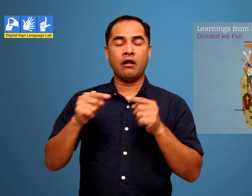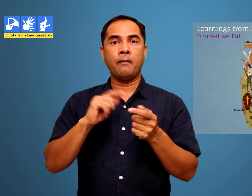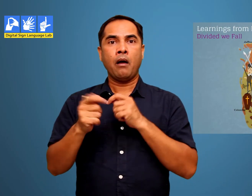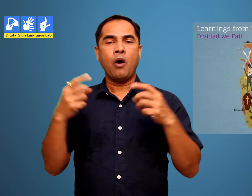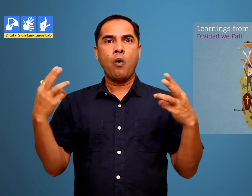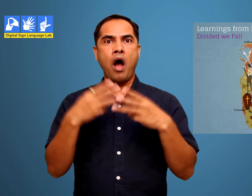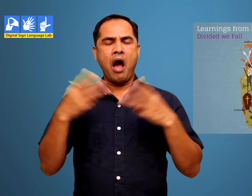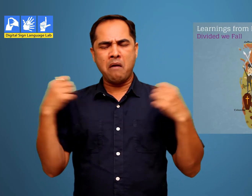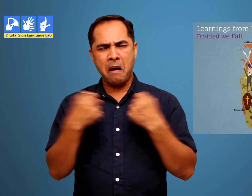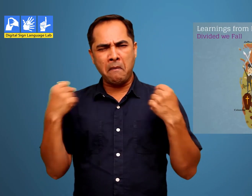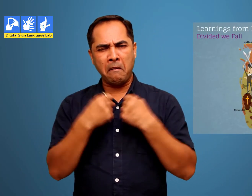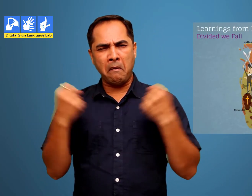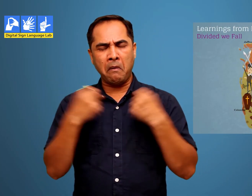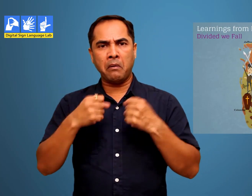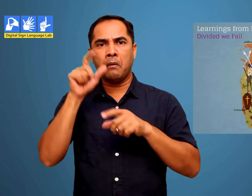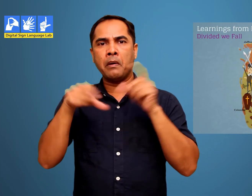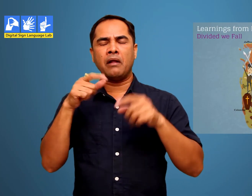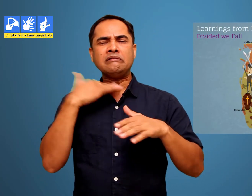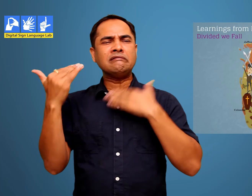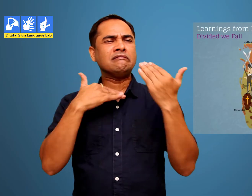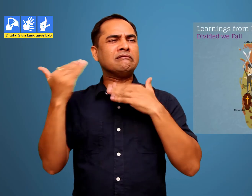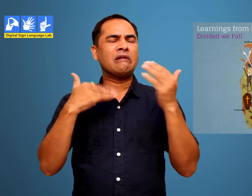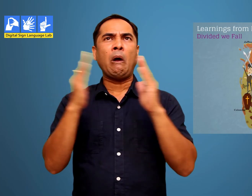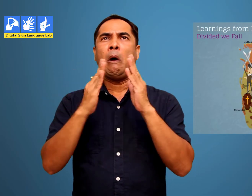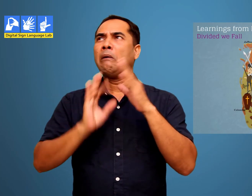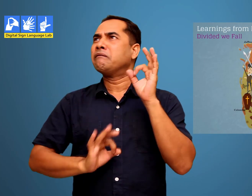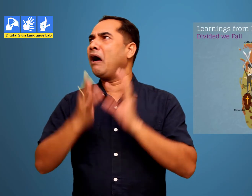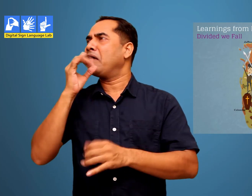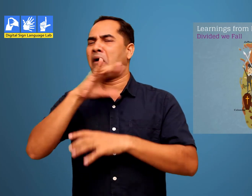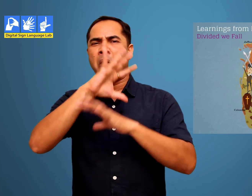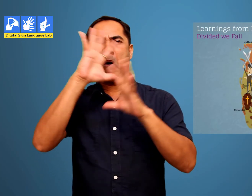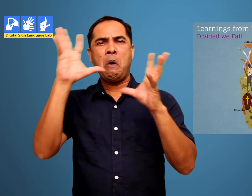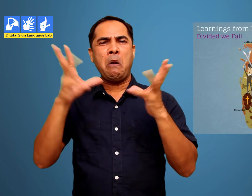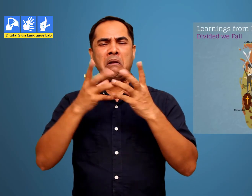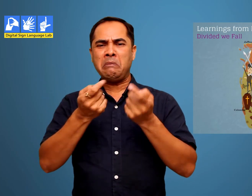massive damage of property and human lives.